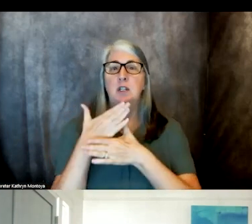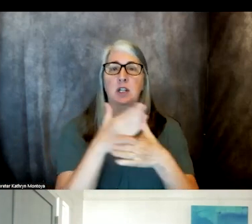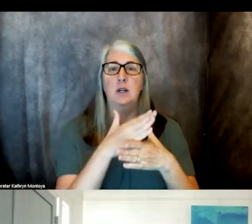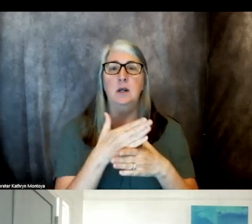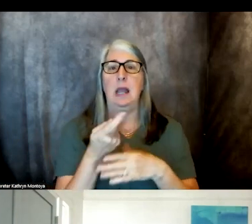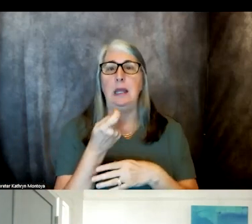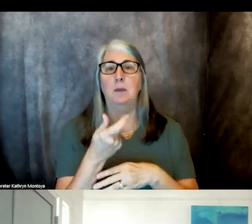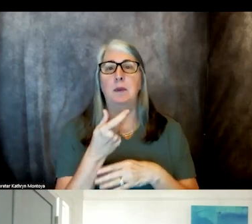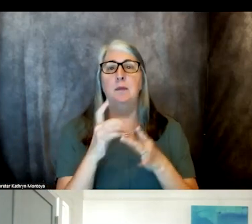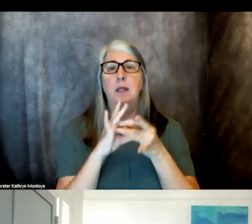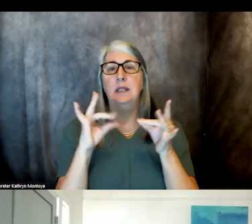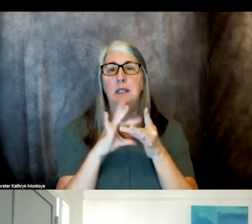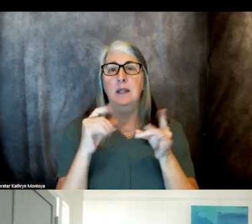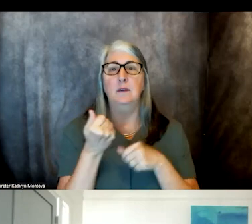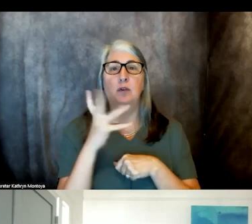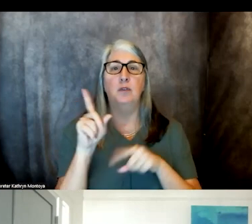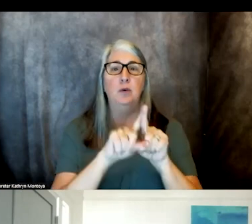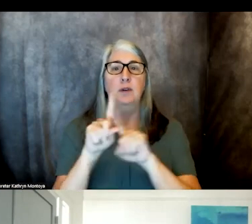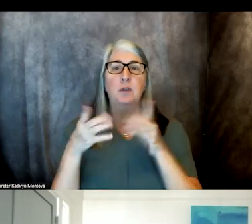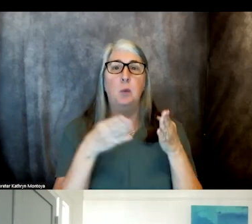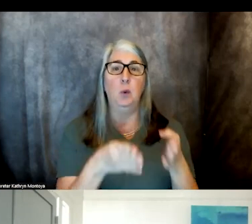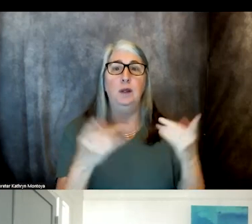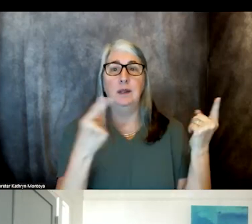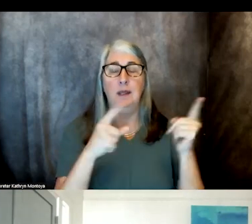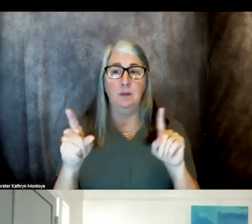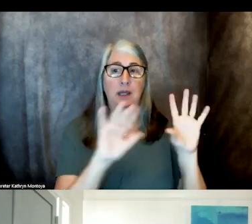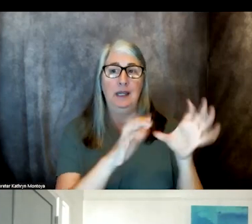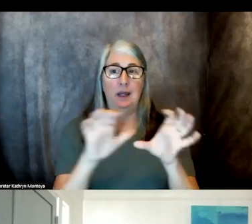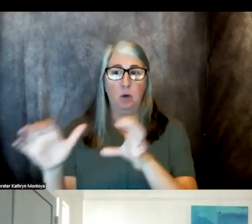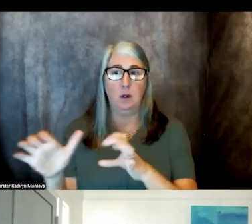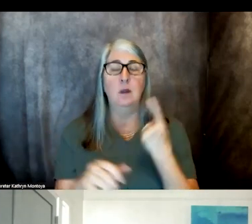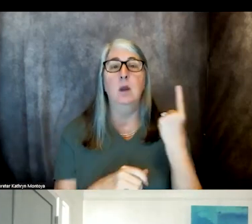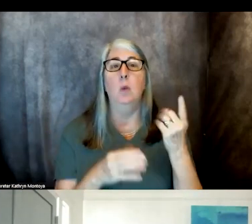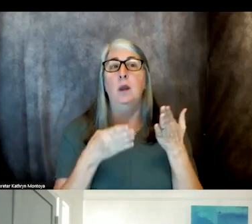SAY THERE ARE A FEW WAYS FOR THEM TO BE CATEGORIZED -- WITH